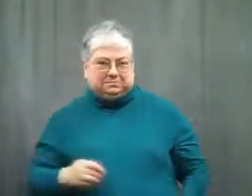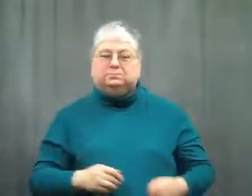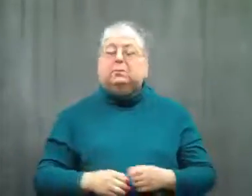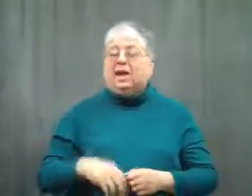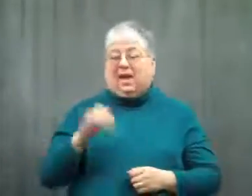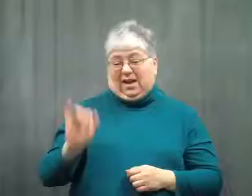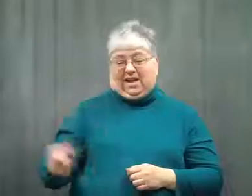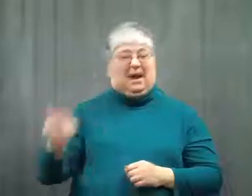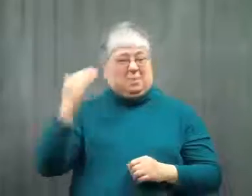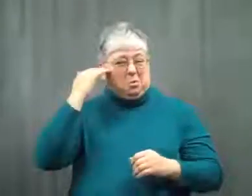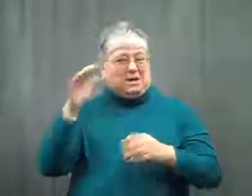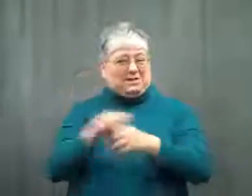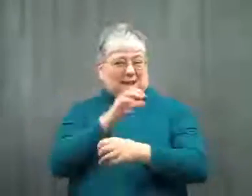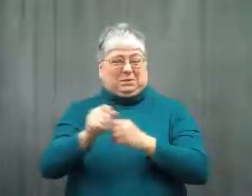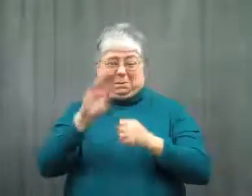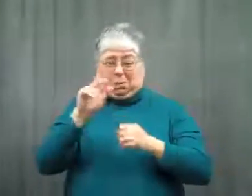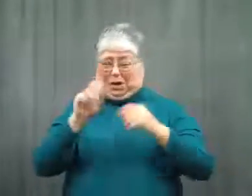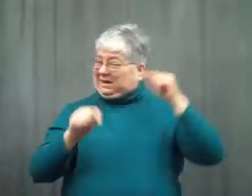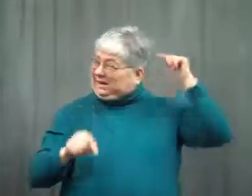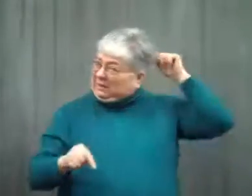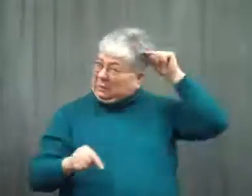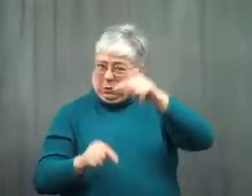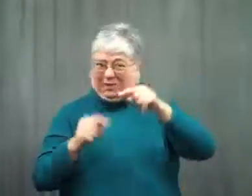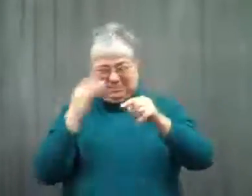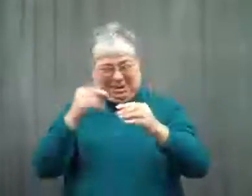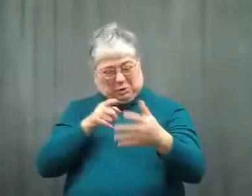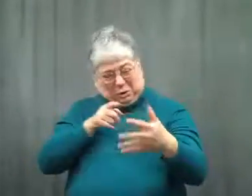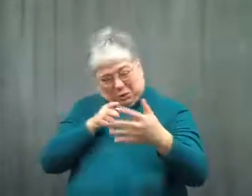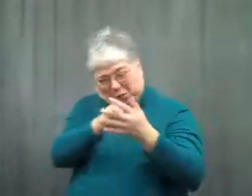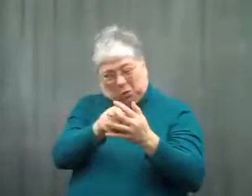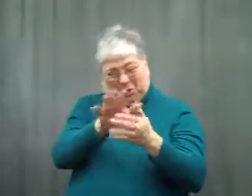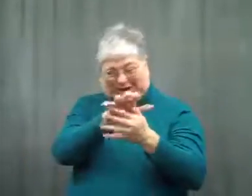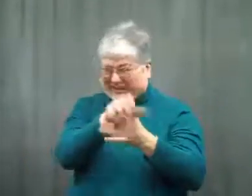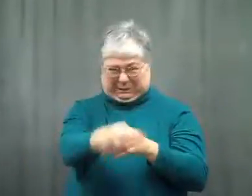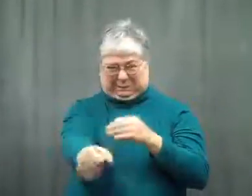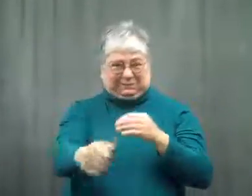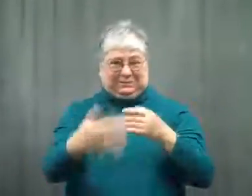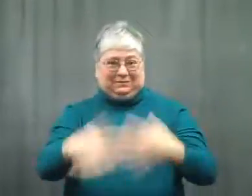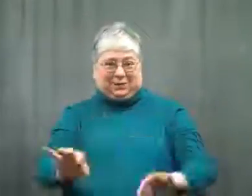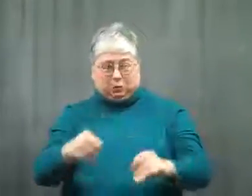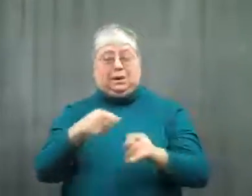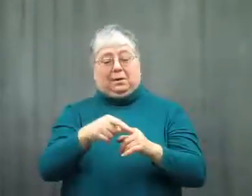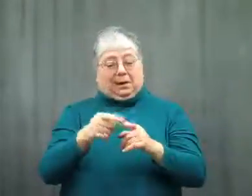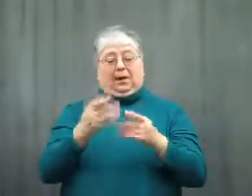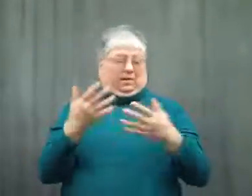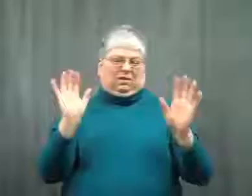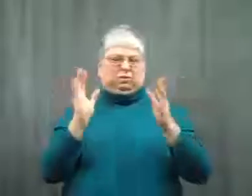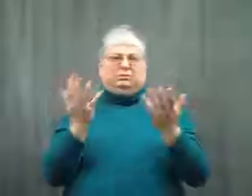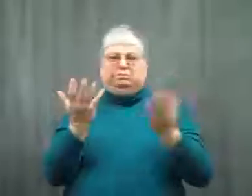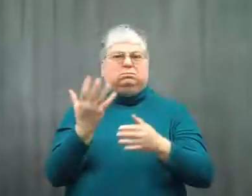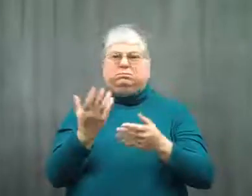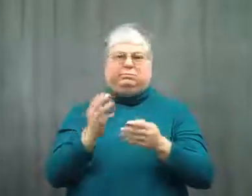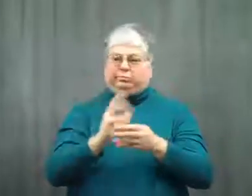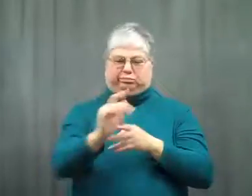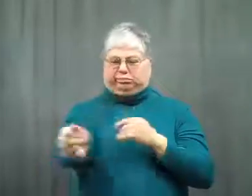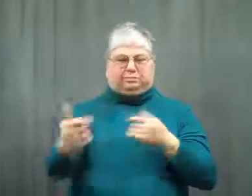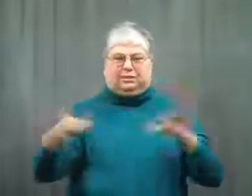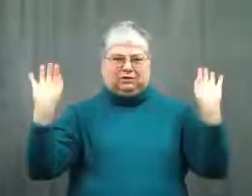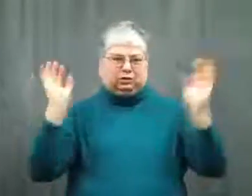The part of the brain that the bullet went through is gone.